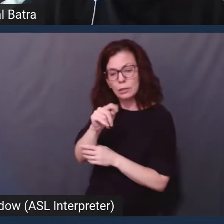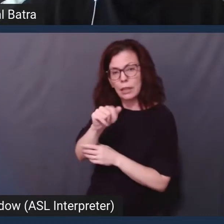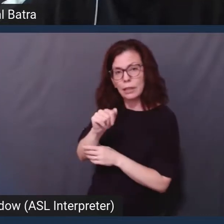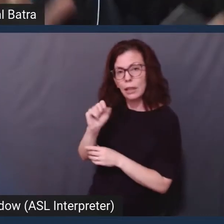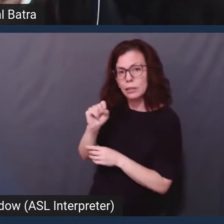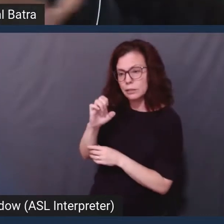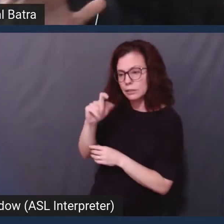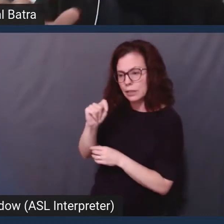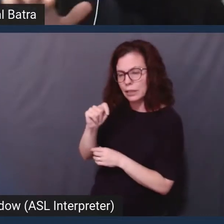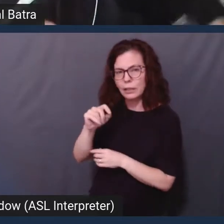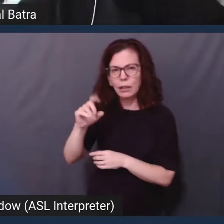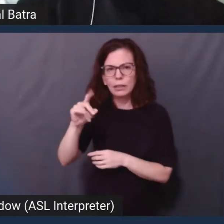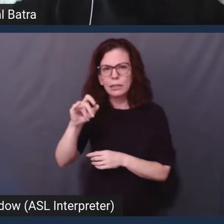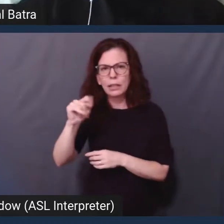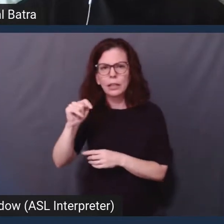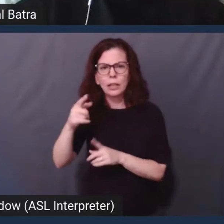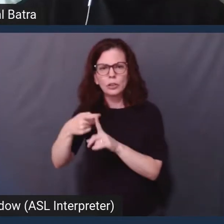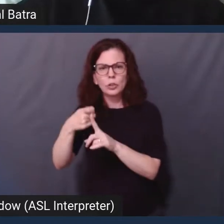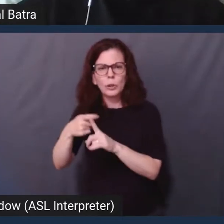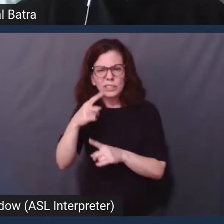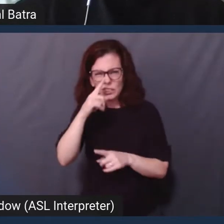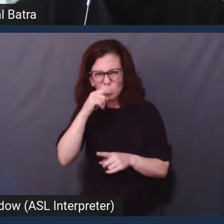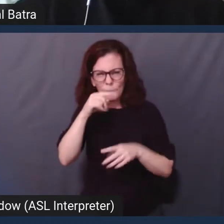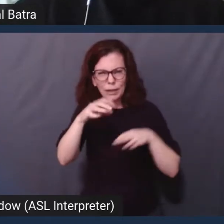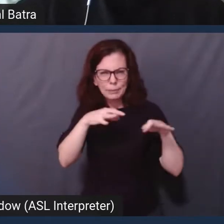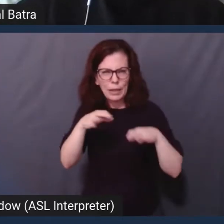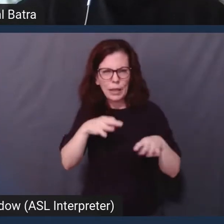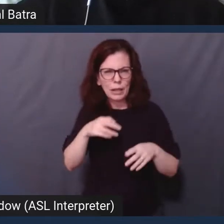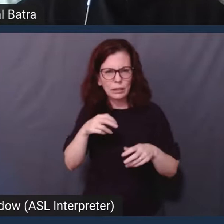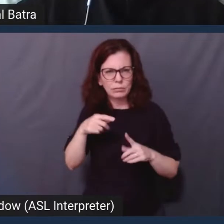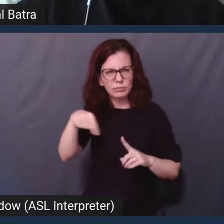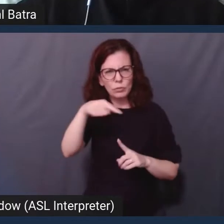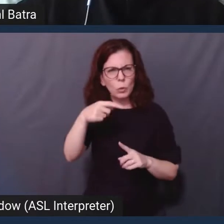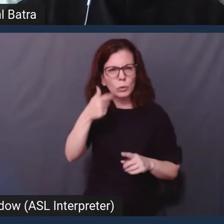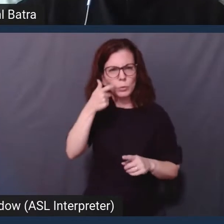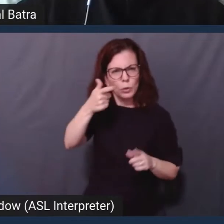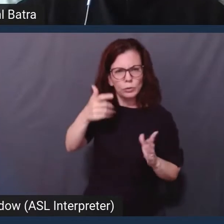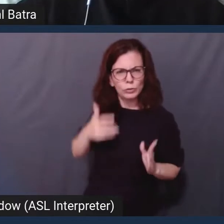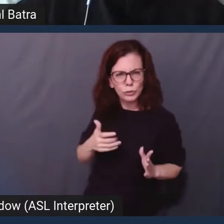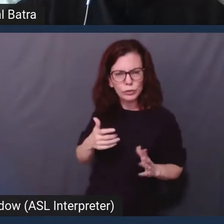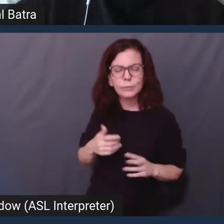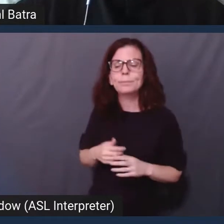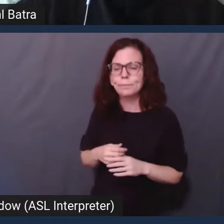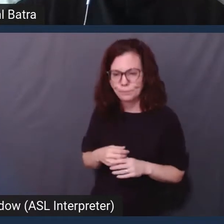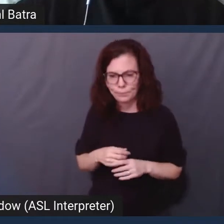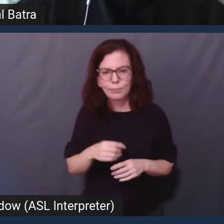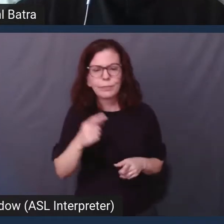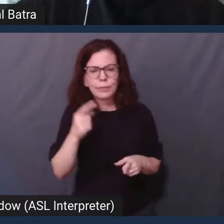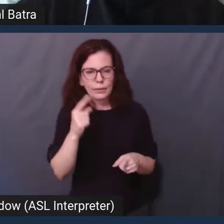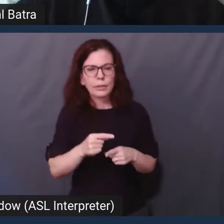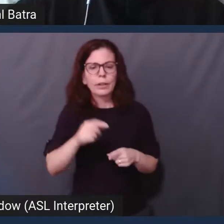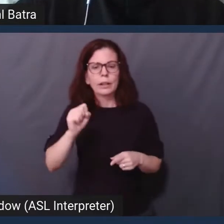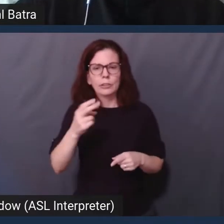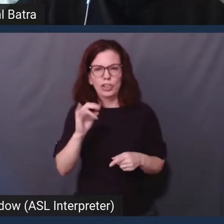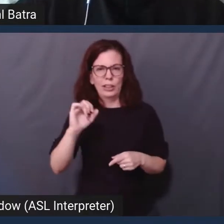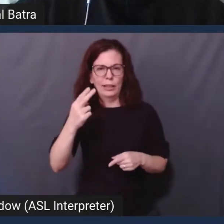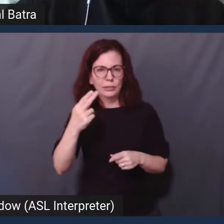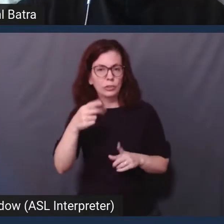Can you just walk us through the differences here, for people new to this. Absolutely. So the data sitting in your sources